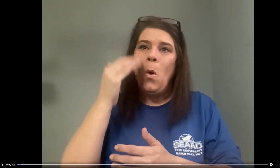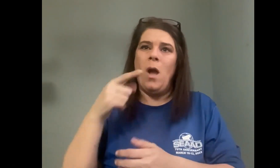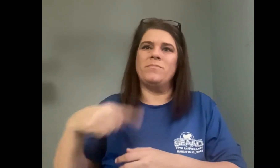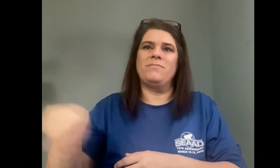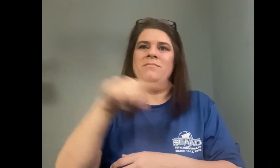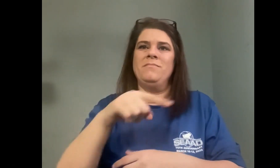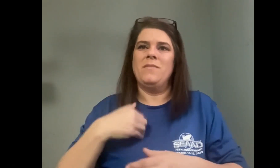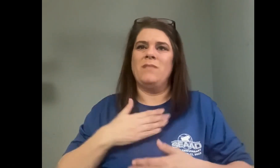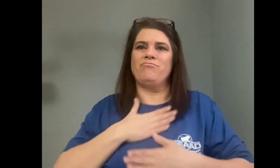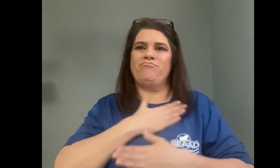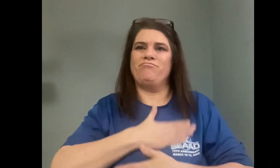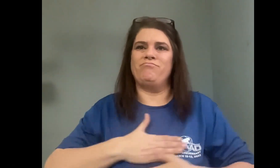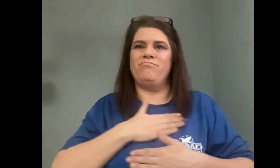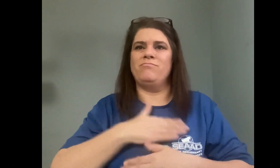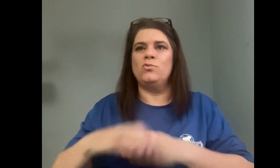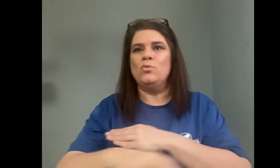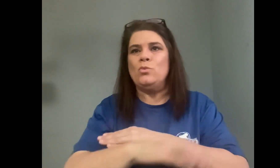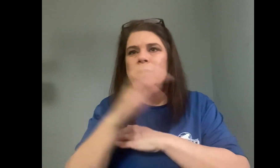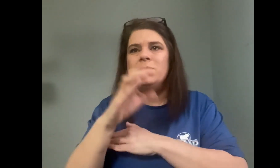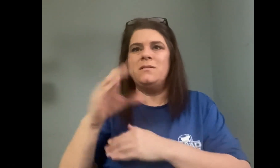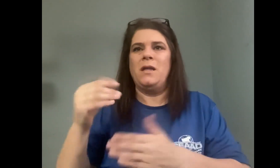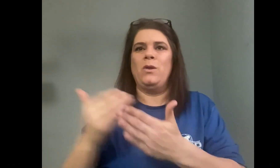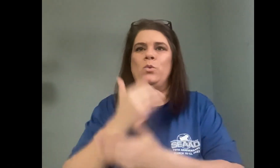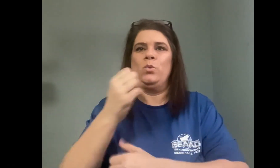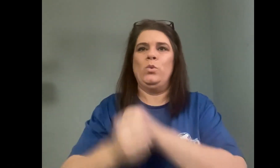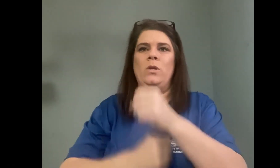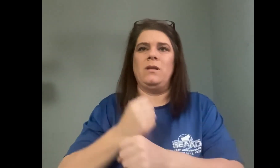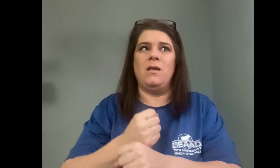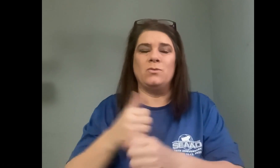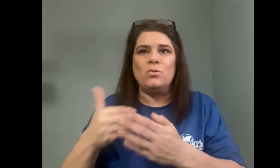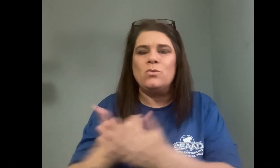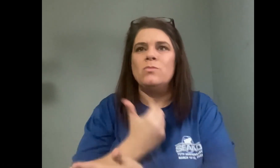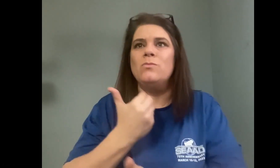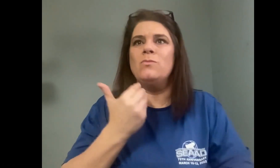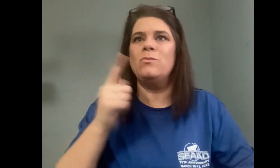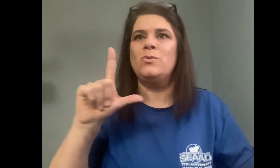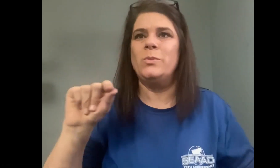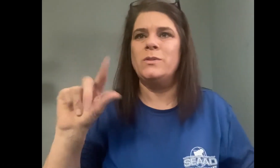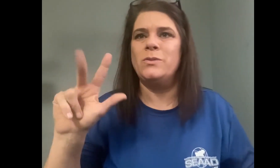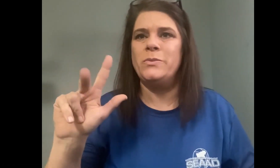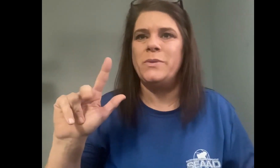I hope you enjoyed your Christmas and New Year. Wow. It's 2023.